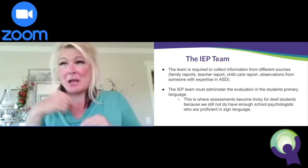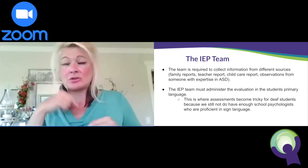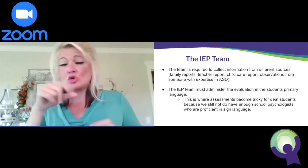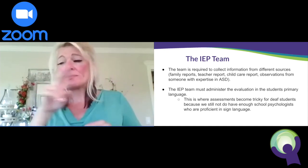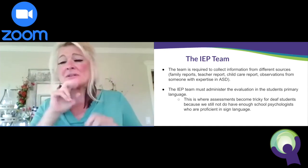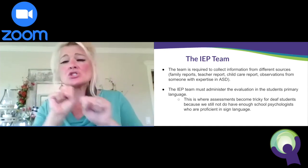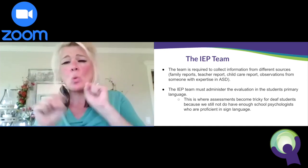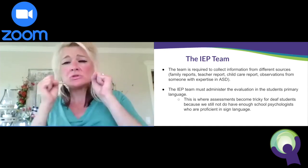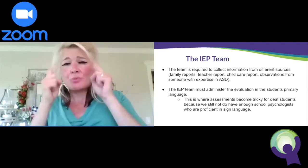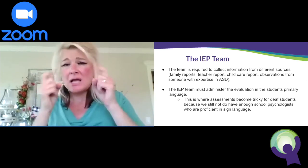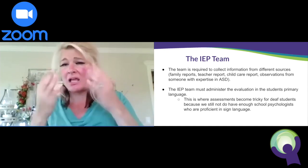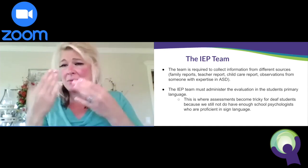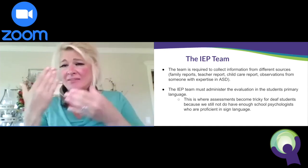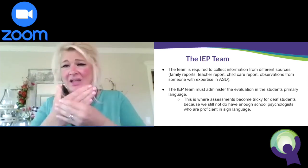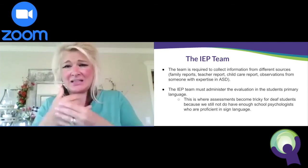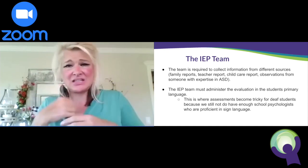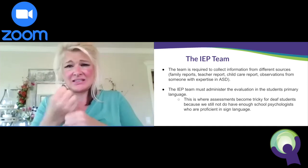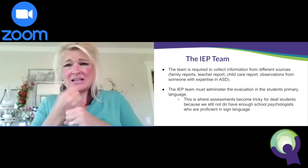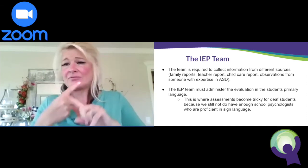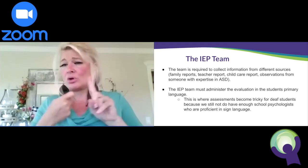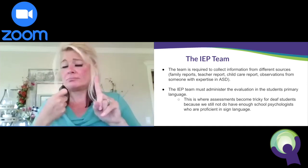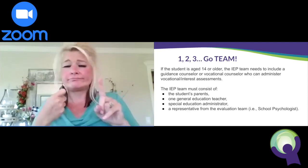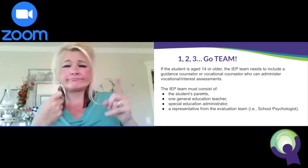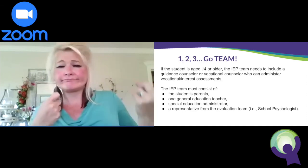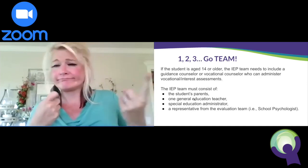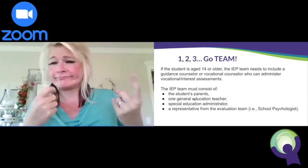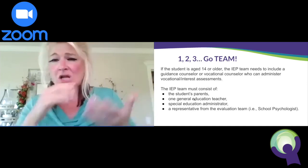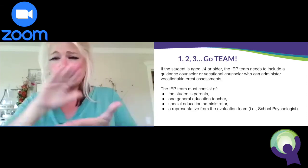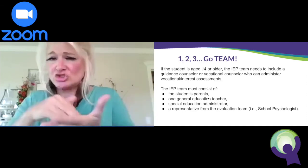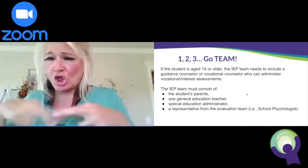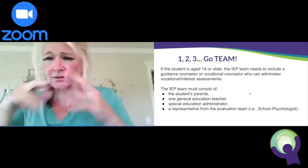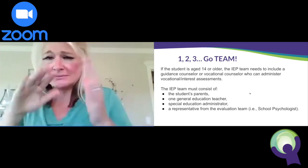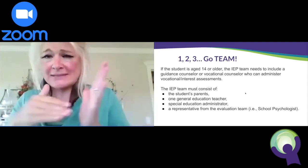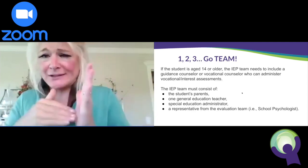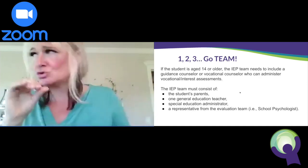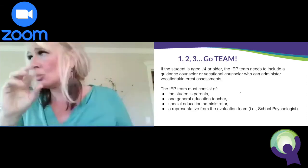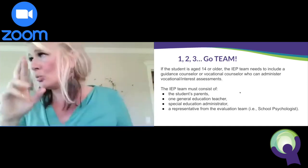So these are very important and you would be so surprised on how many files that I get